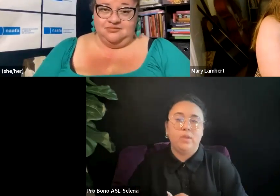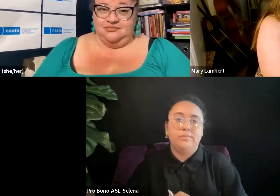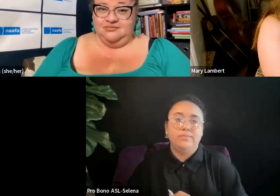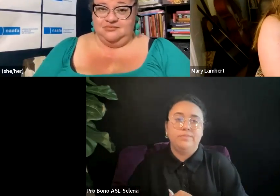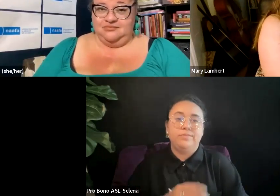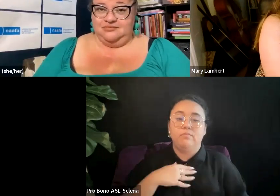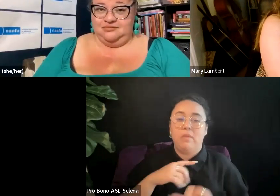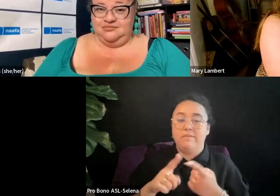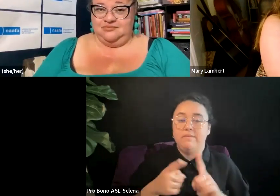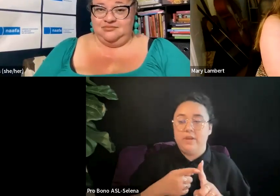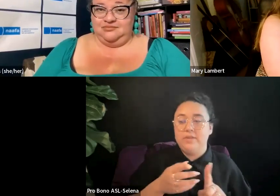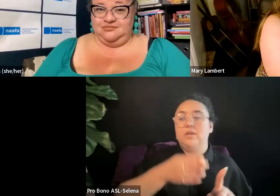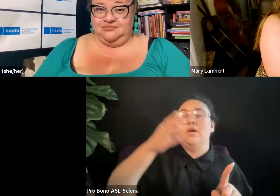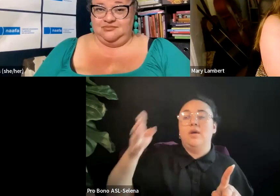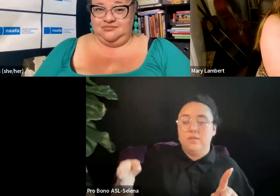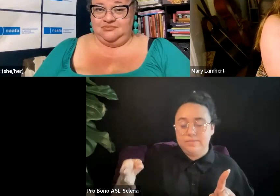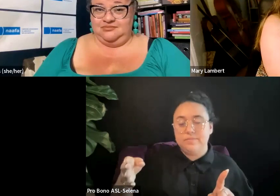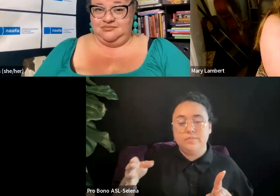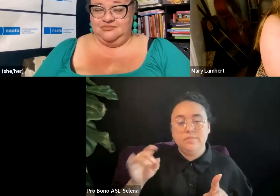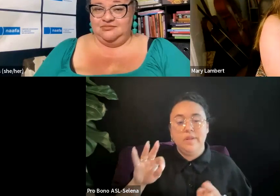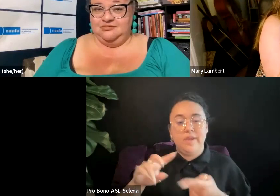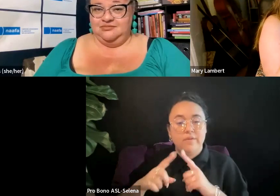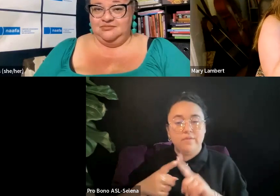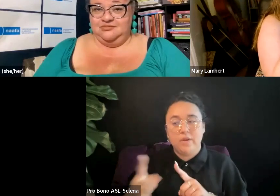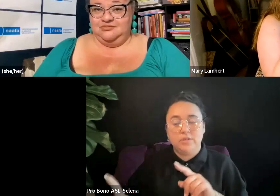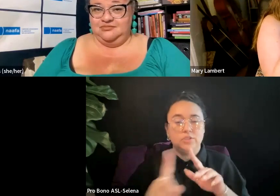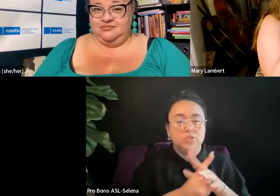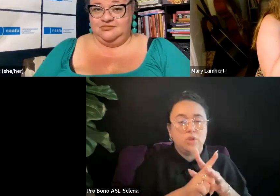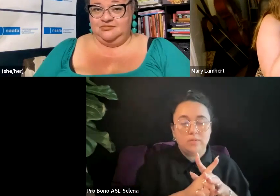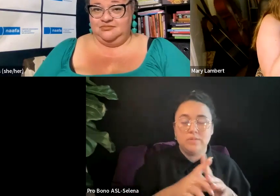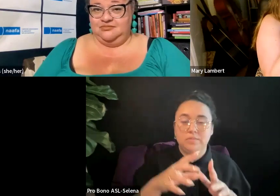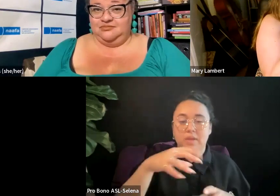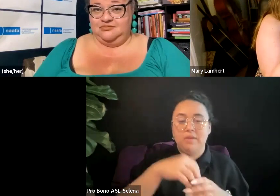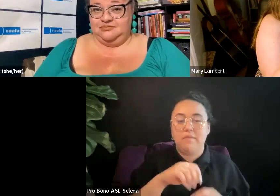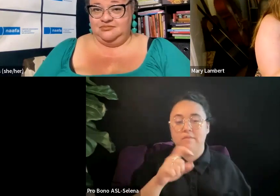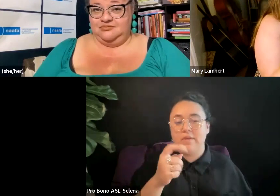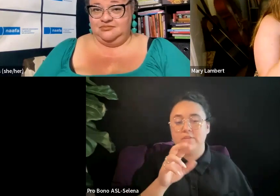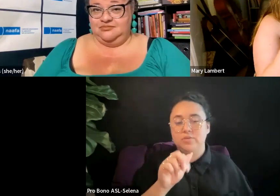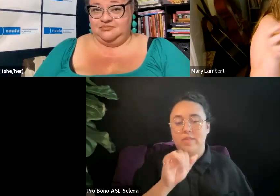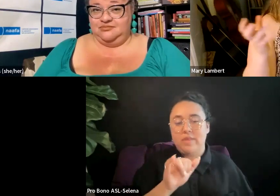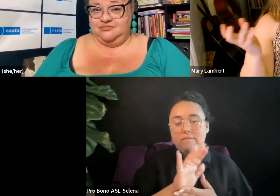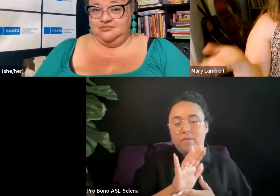showed up to be an extra in the film Kim selling. And when we showed up to shoot Kim,